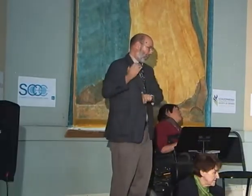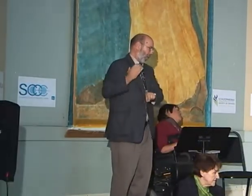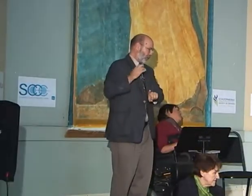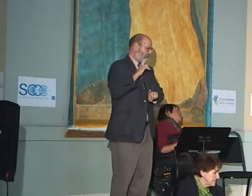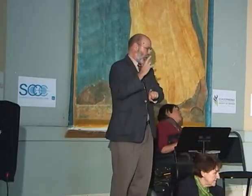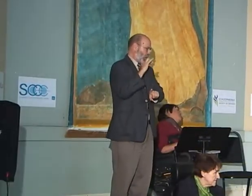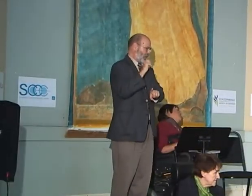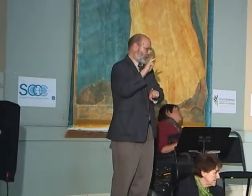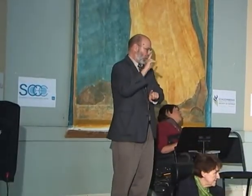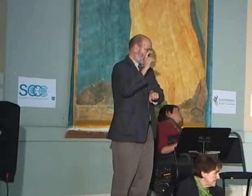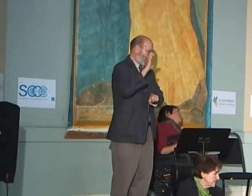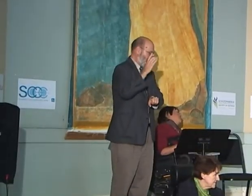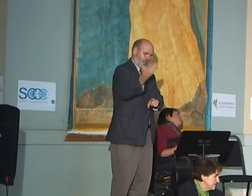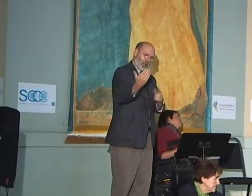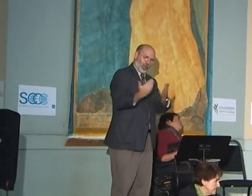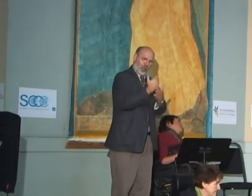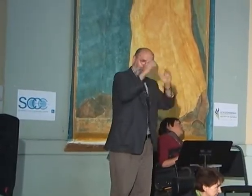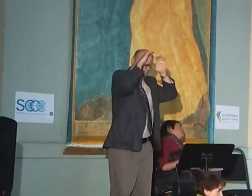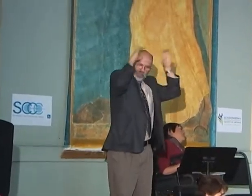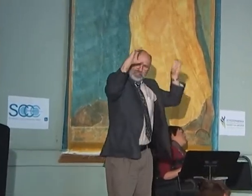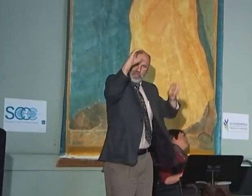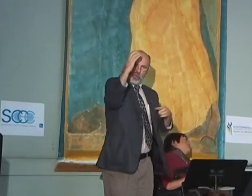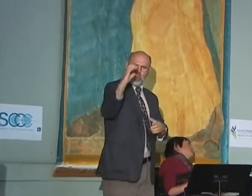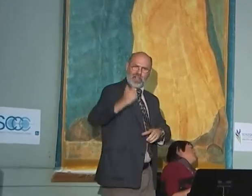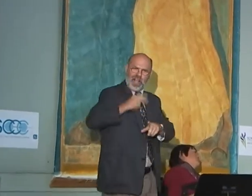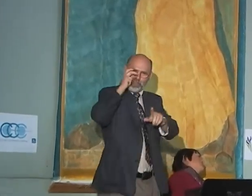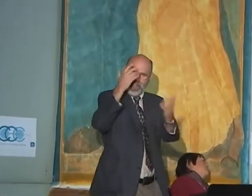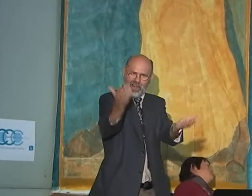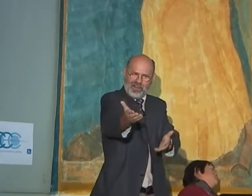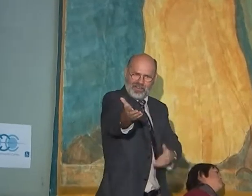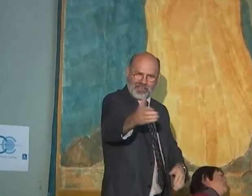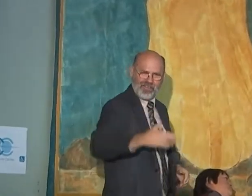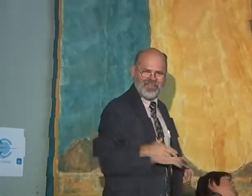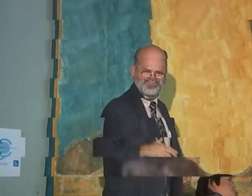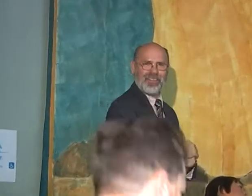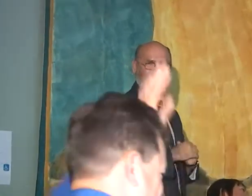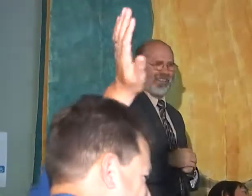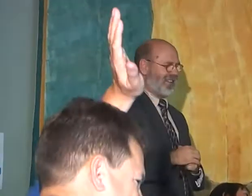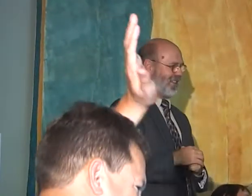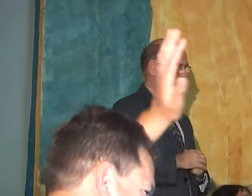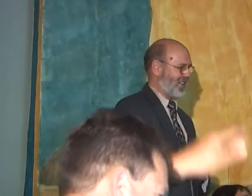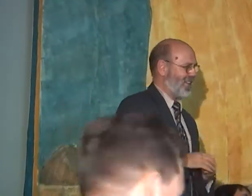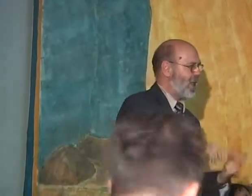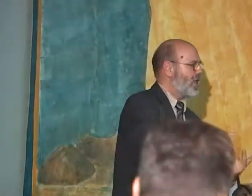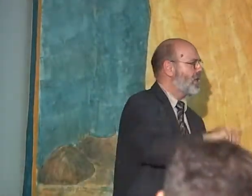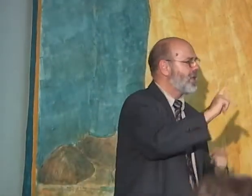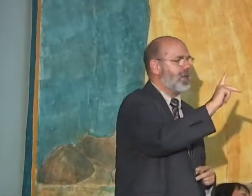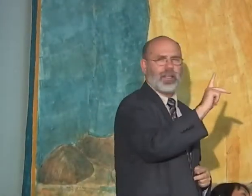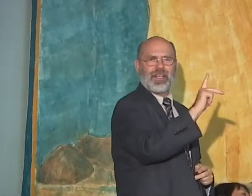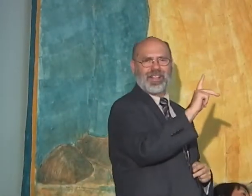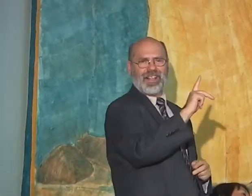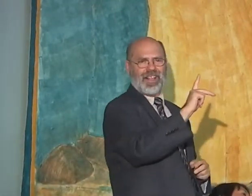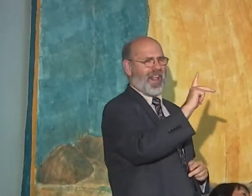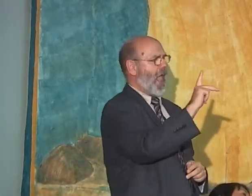And my boss, Chris Kenopic, is actually here watching. Um, if you would just stand up briefly. This is Chris right here.